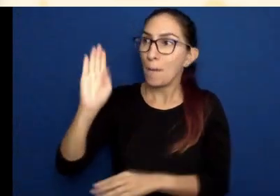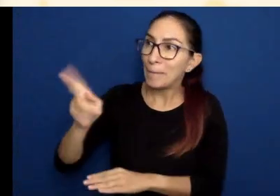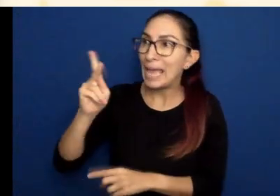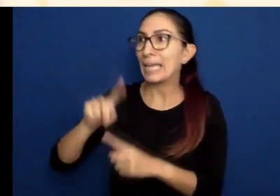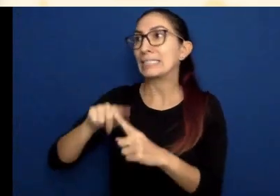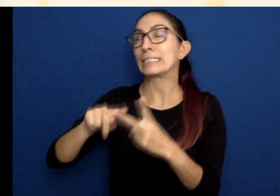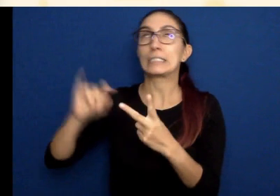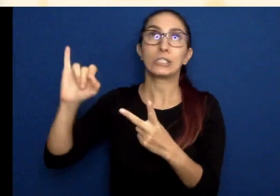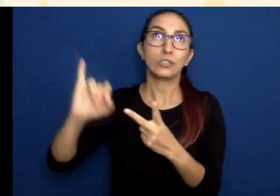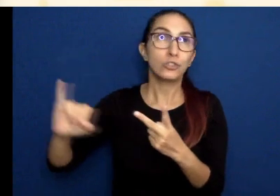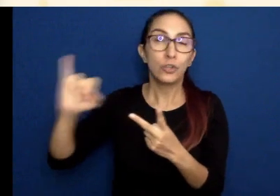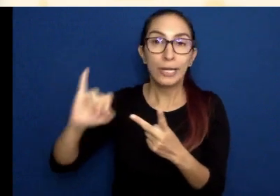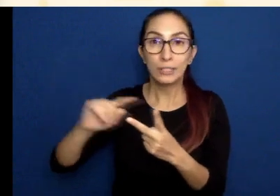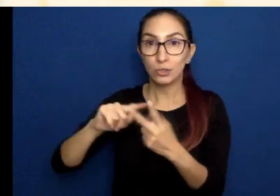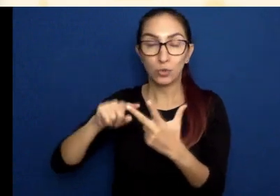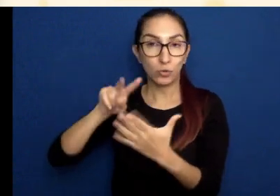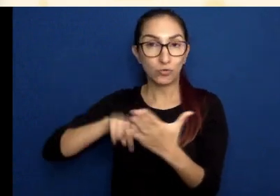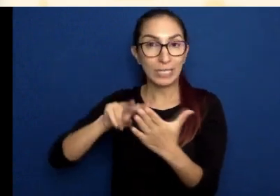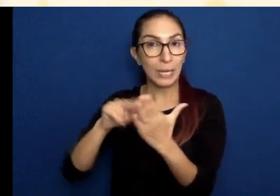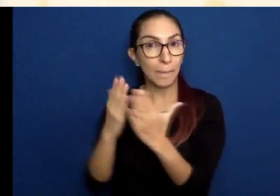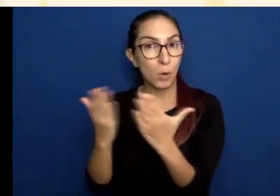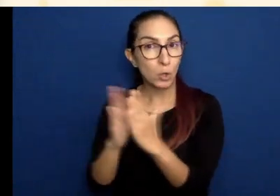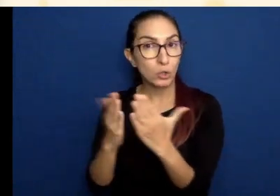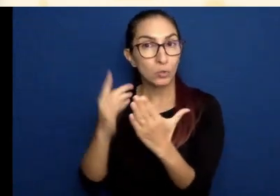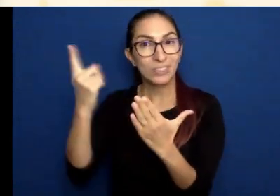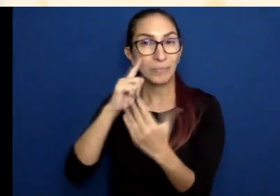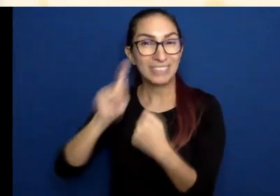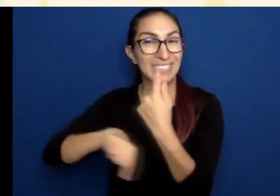or something very specific like that, people are willing to download a native app.